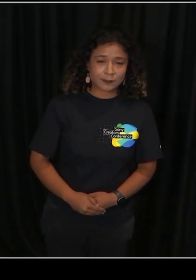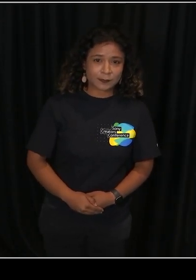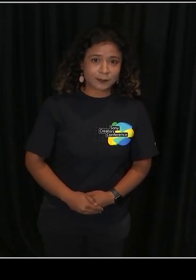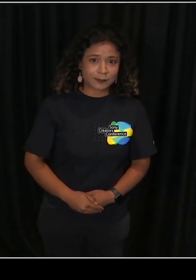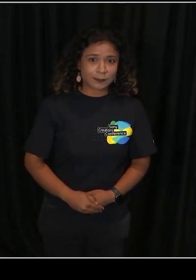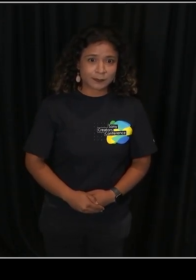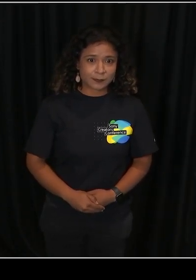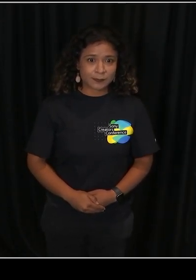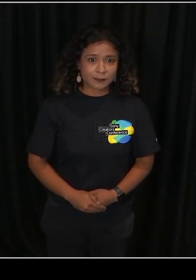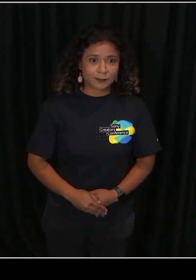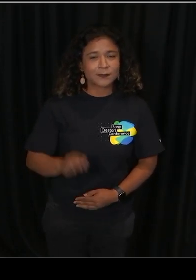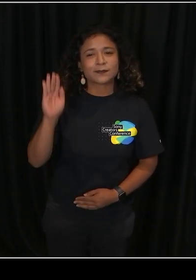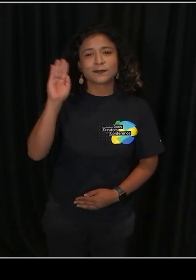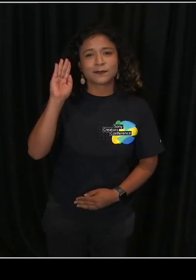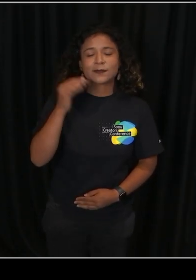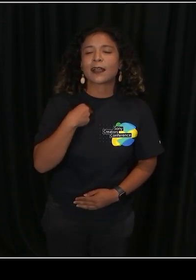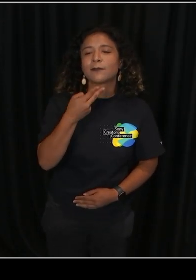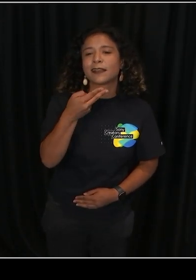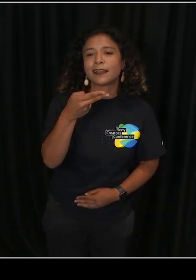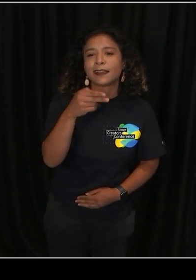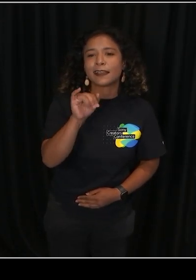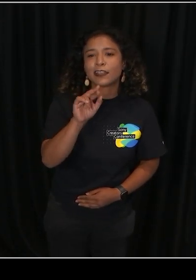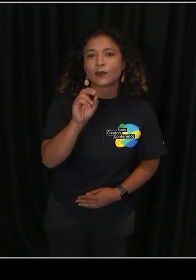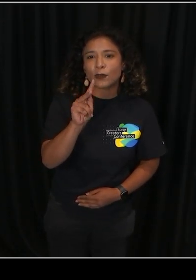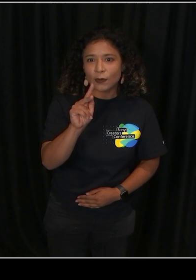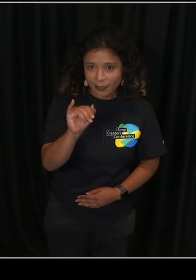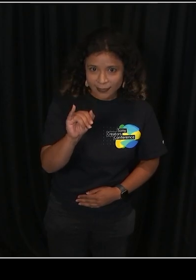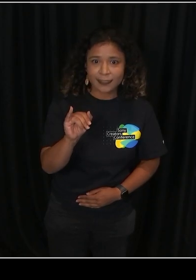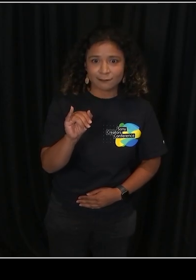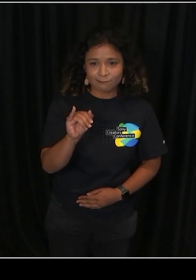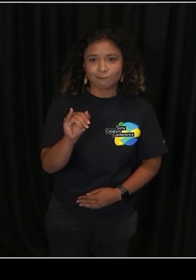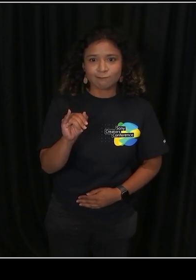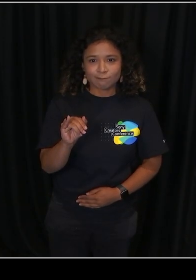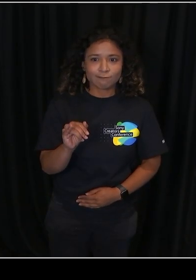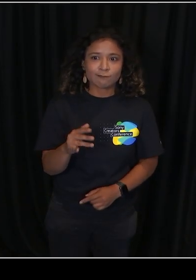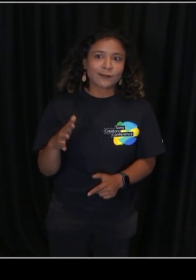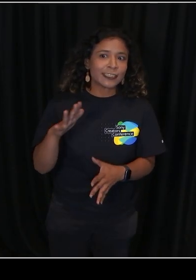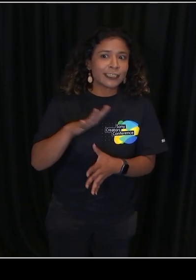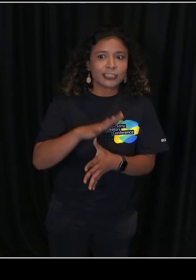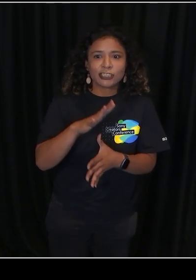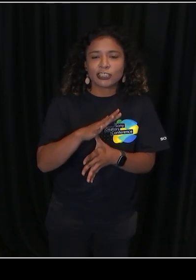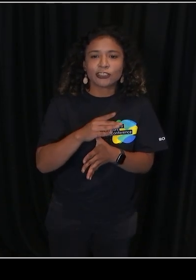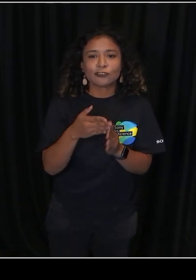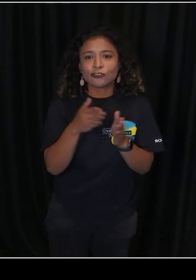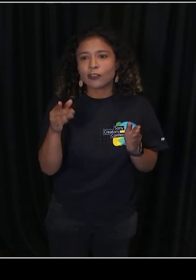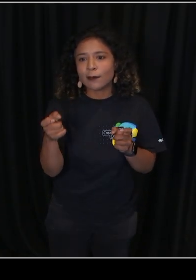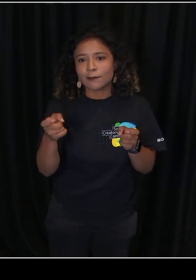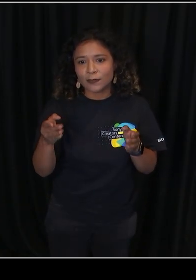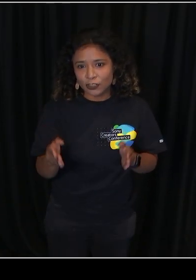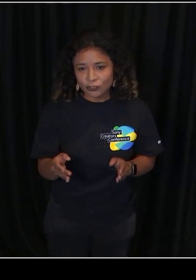Hi everyone, I'm Hiroki Nagahama. Deputy Senior General Manager of Technology Infrastructure Center, Sony Group Corporation.